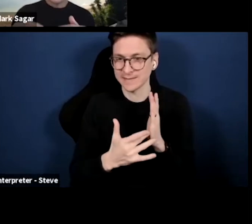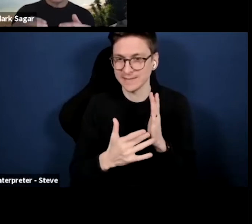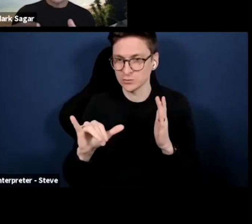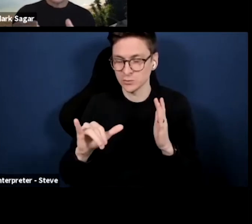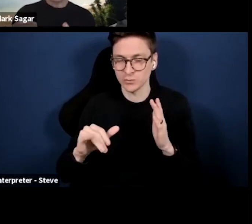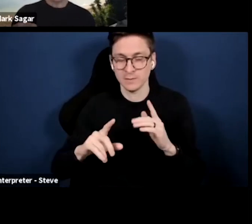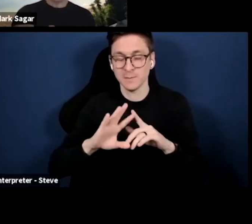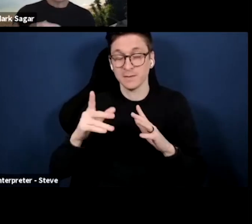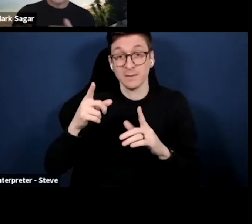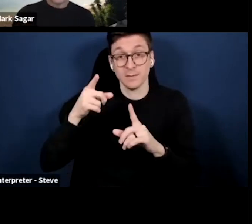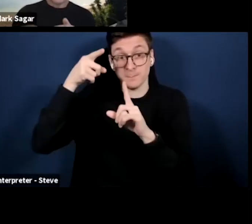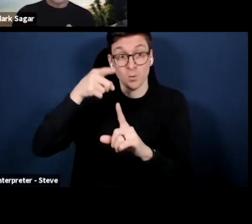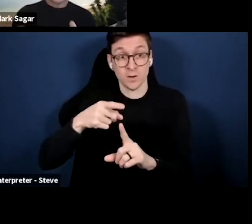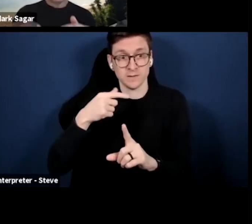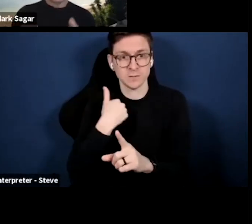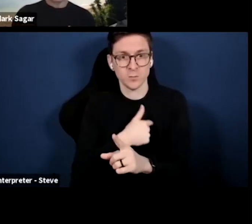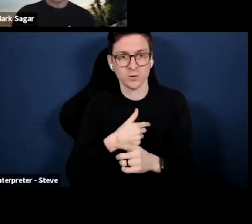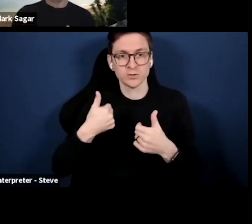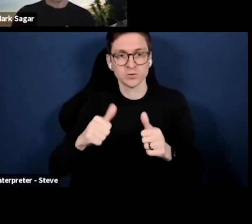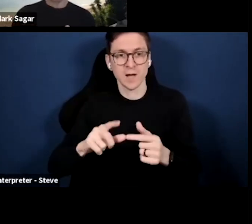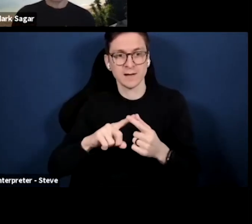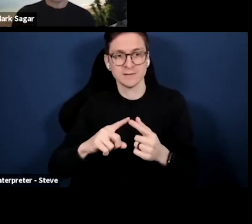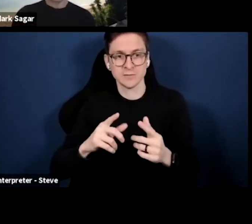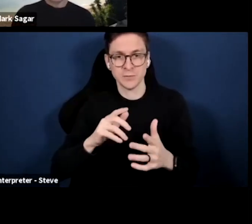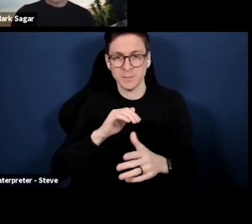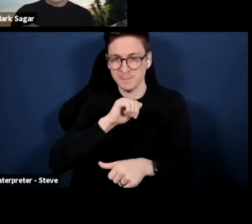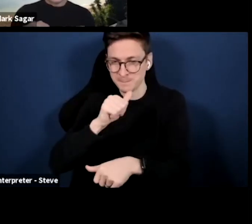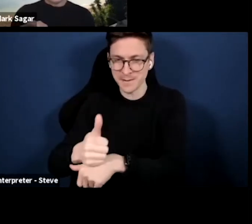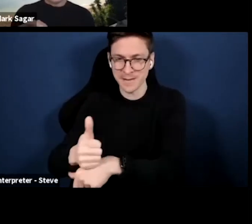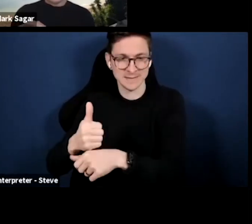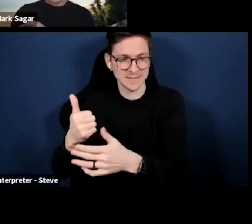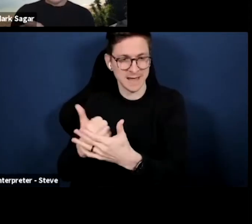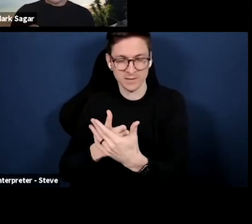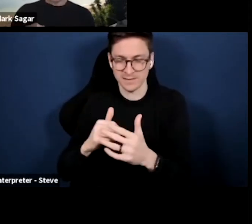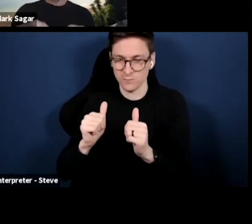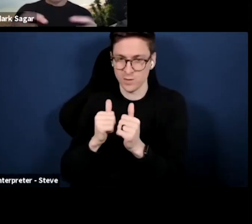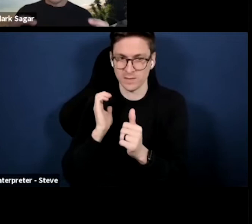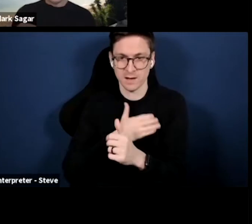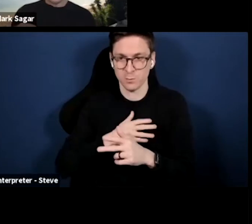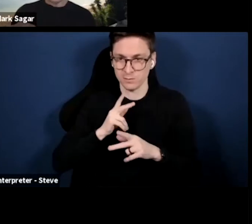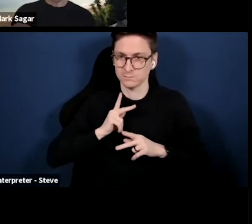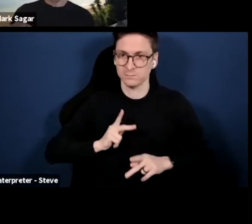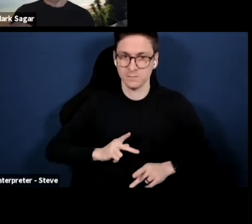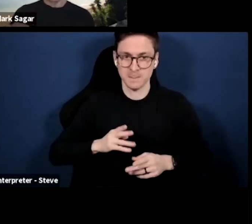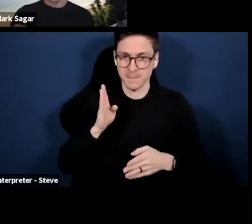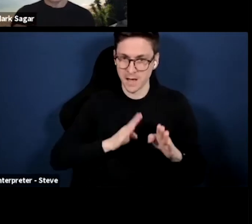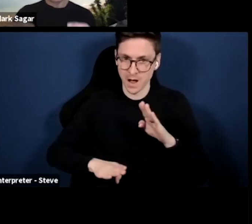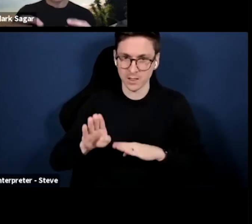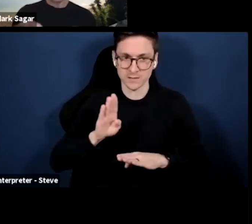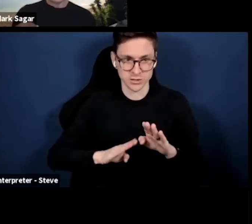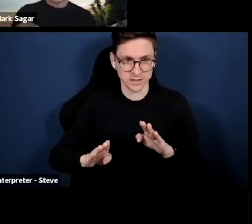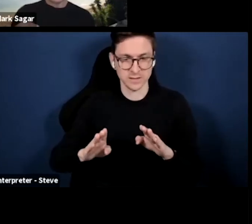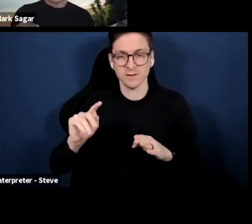make it as biologically based as possible and then combine these systems in a way